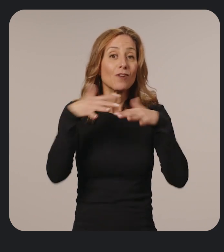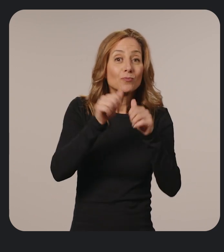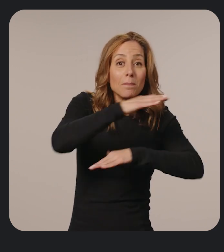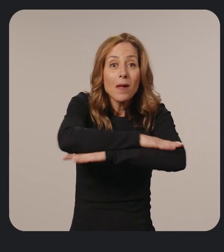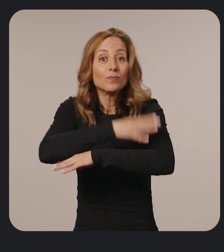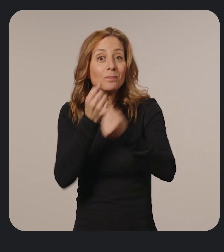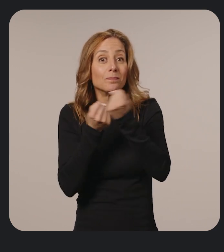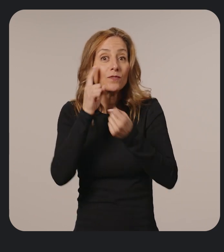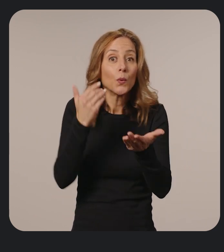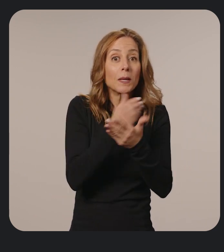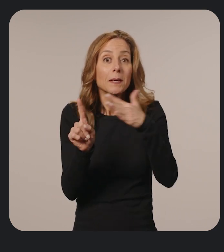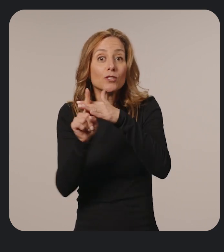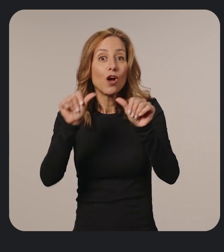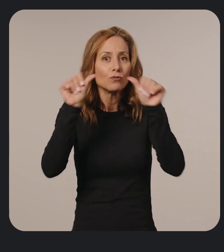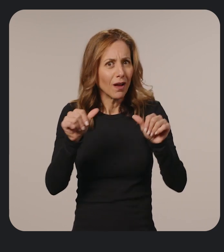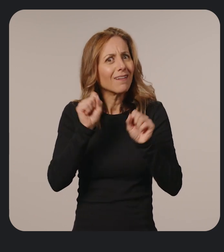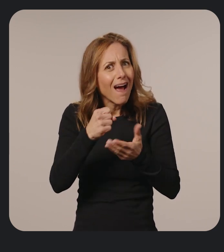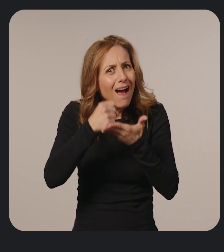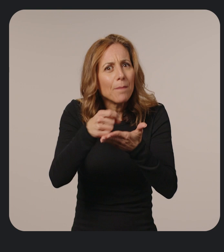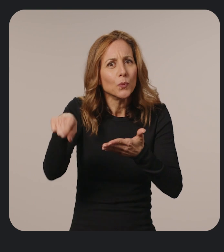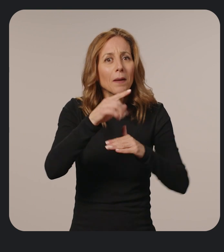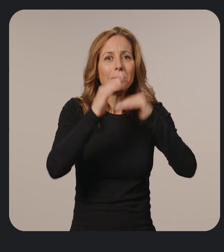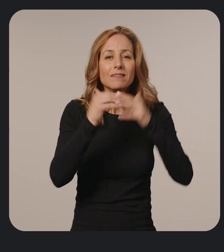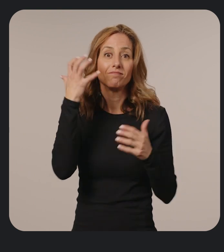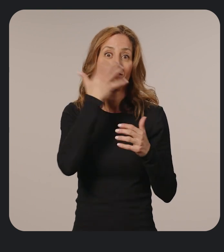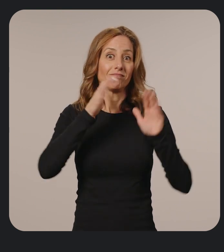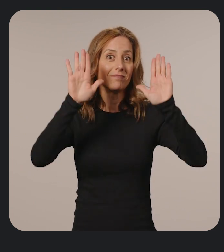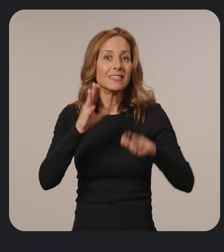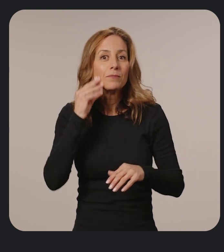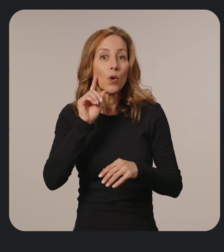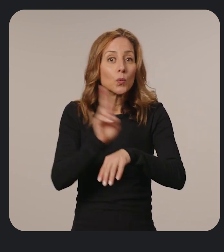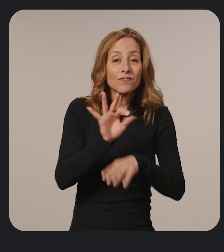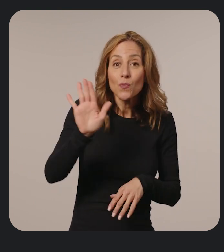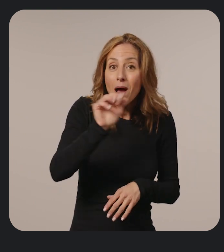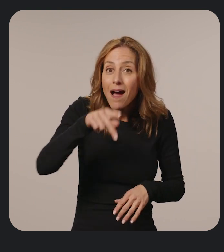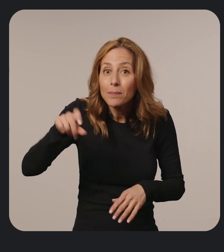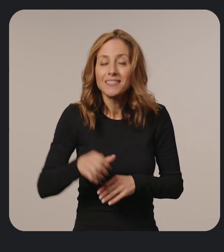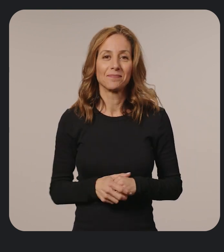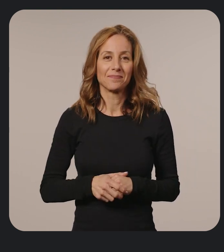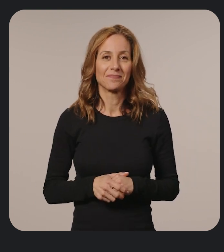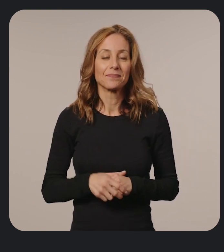performance, integration with platforms, and support for new and emerging architectures can help you build fantastic experiences